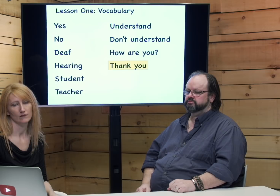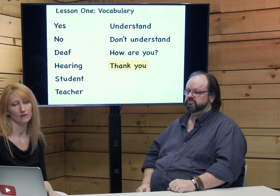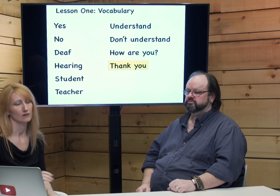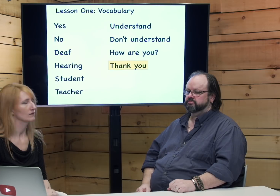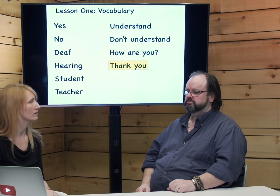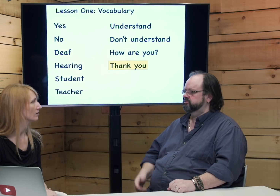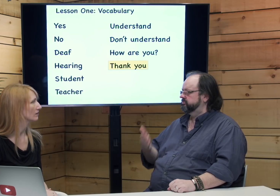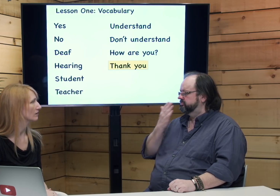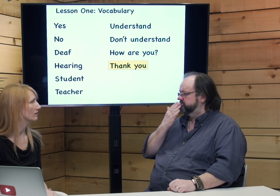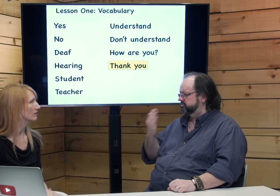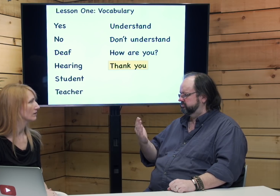thank you